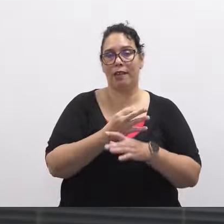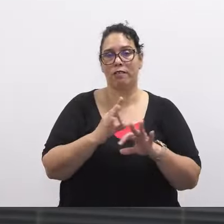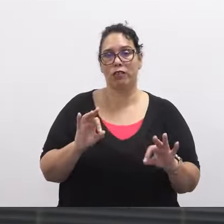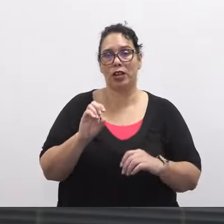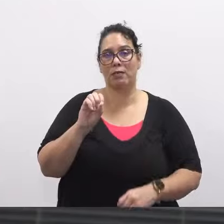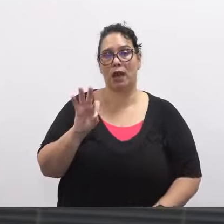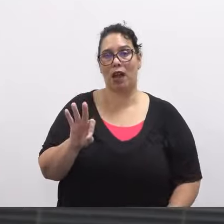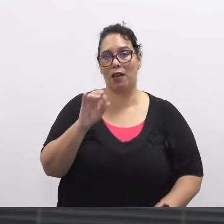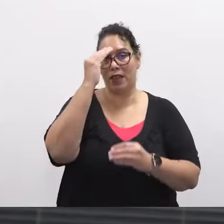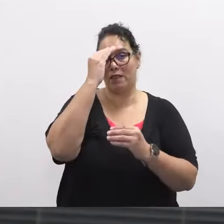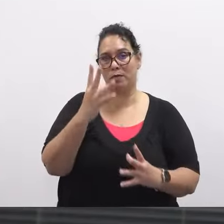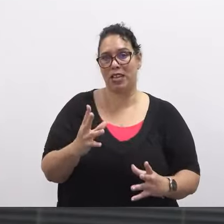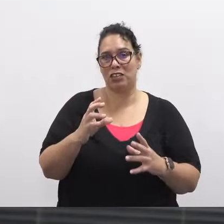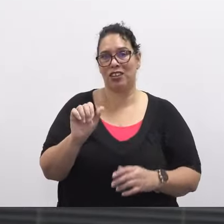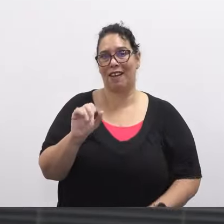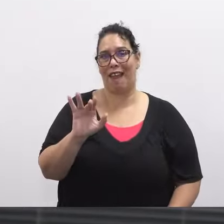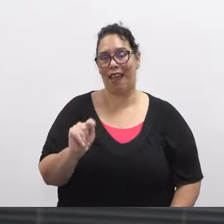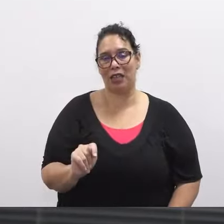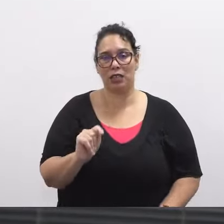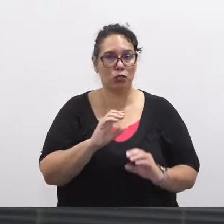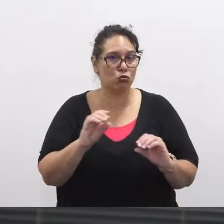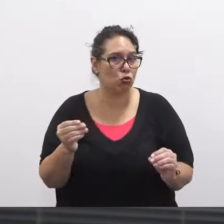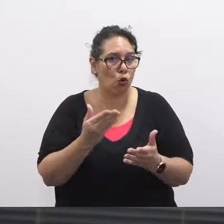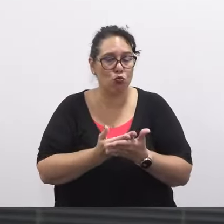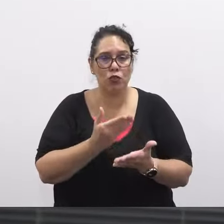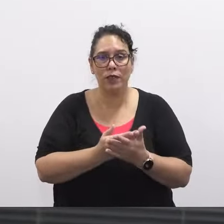that there is no proof that those with natural immunity